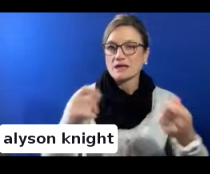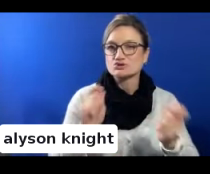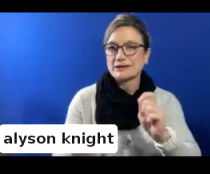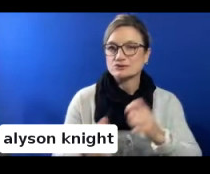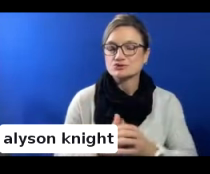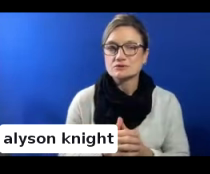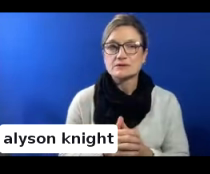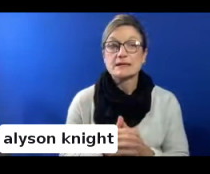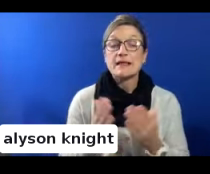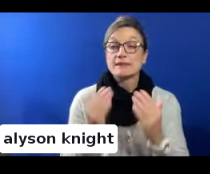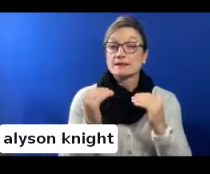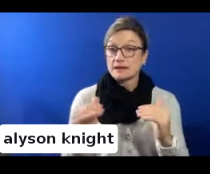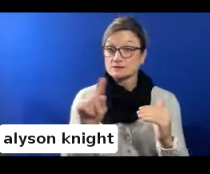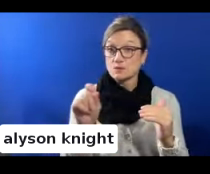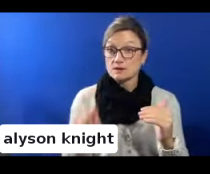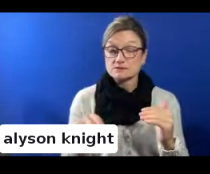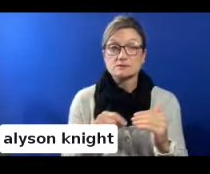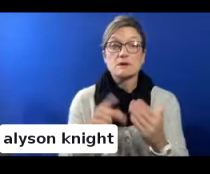The next question is project changes.